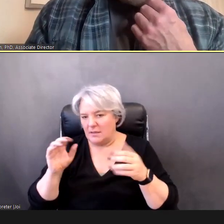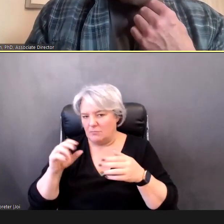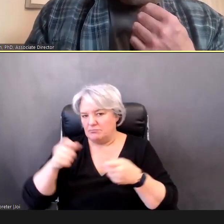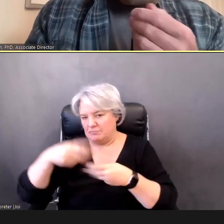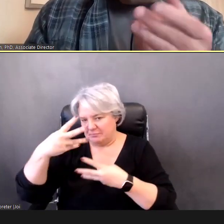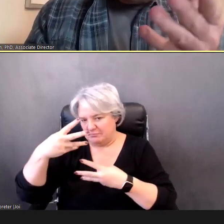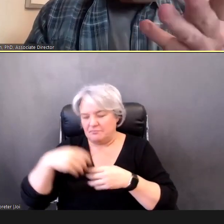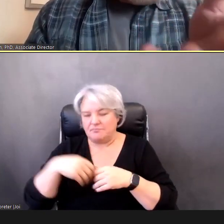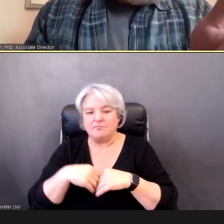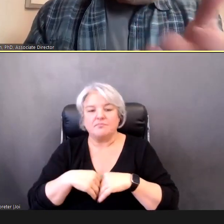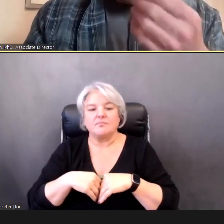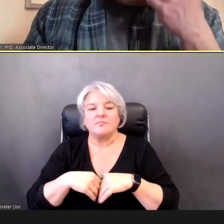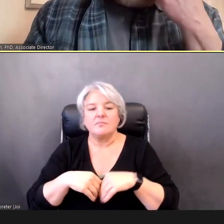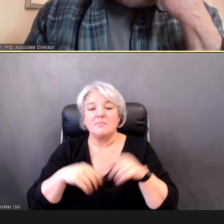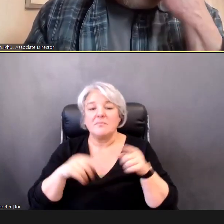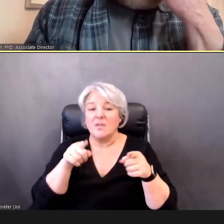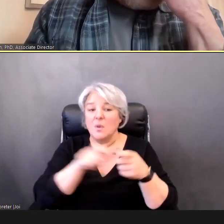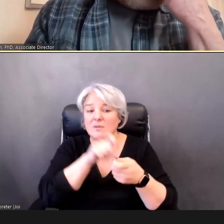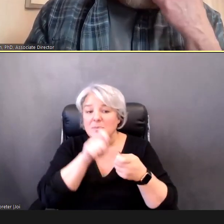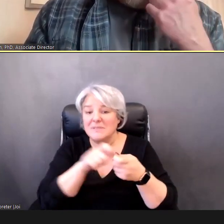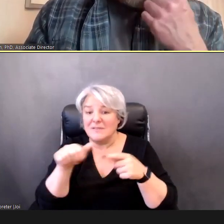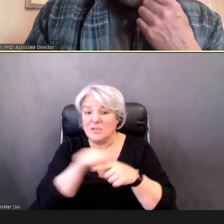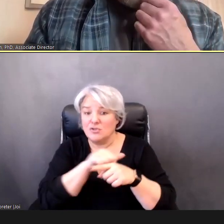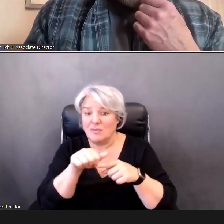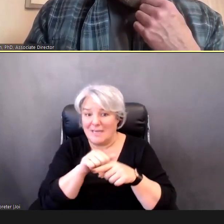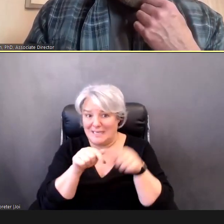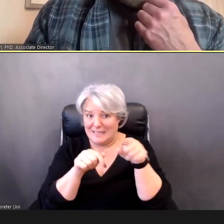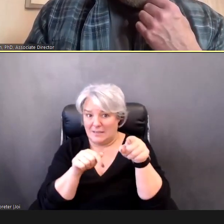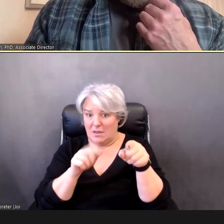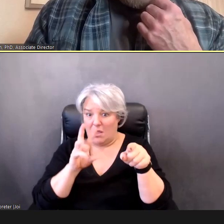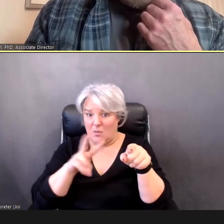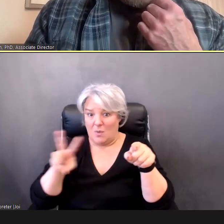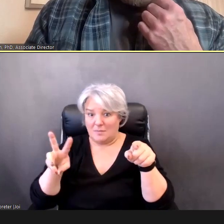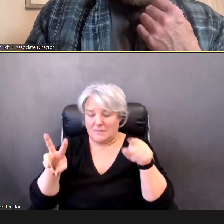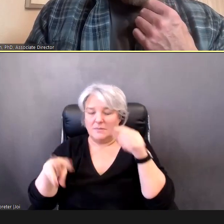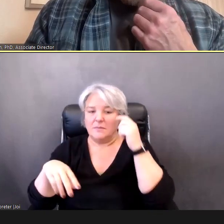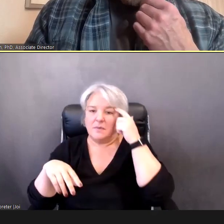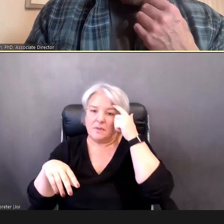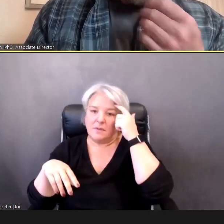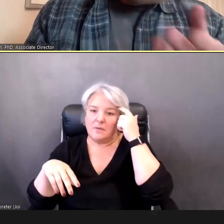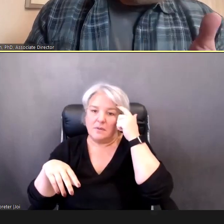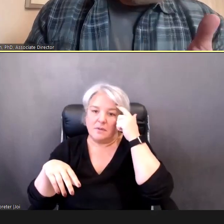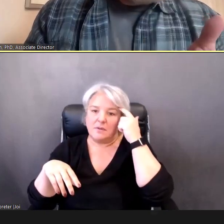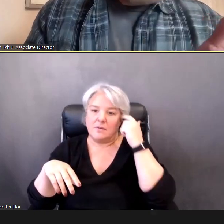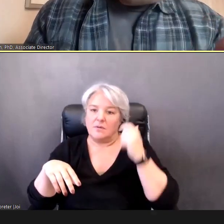those those particular training